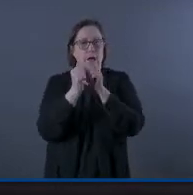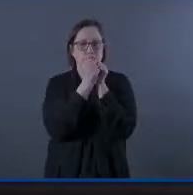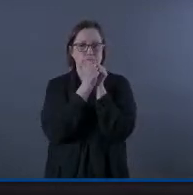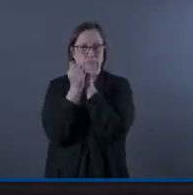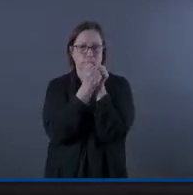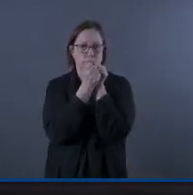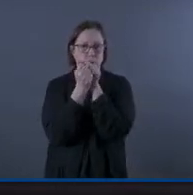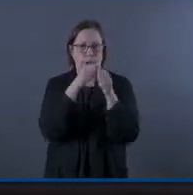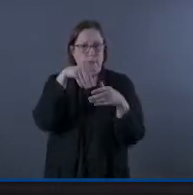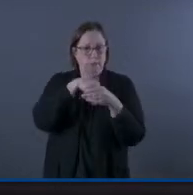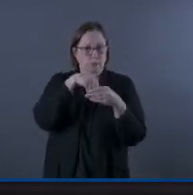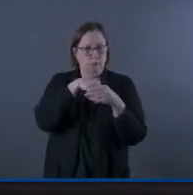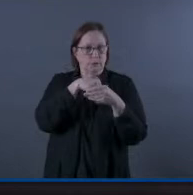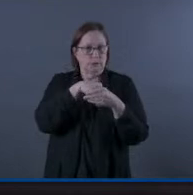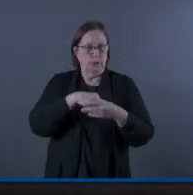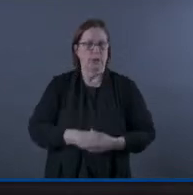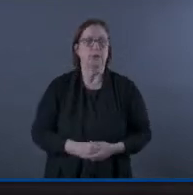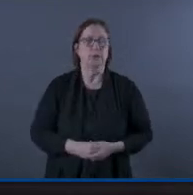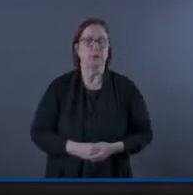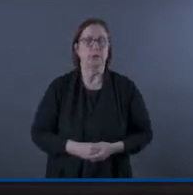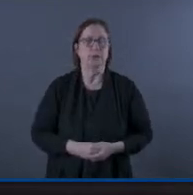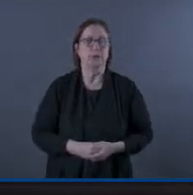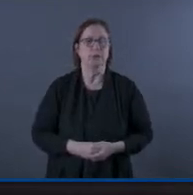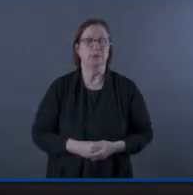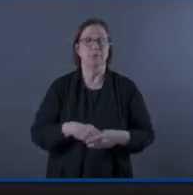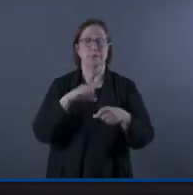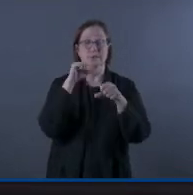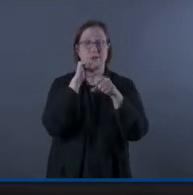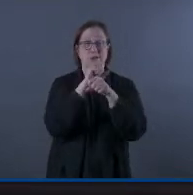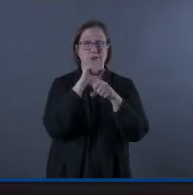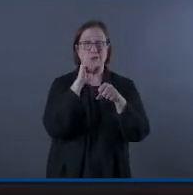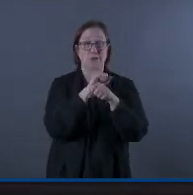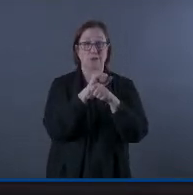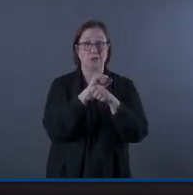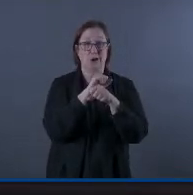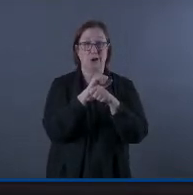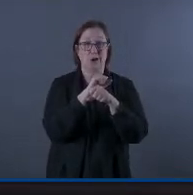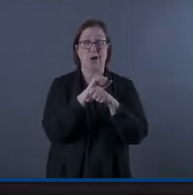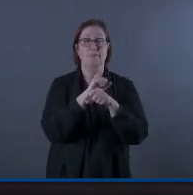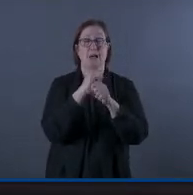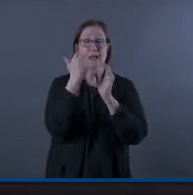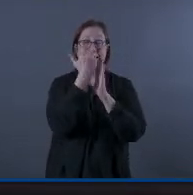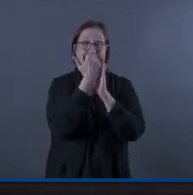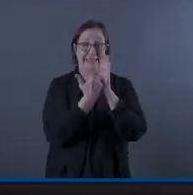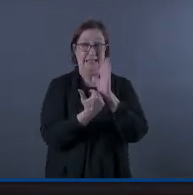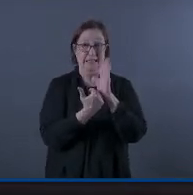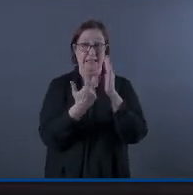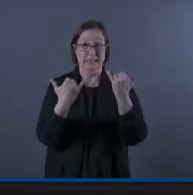Right now, the only occupations listed in the Department of Health's guidance for phase 1B2,